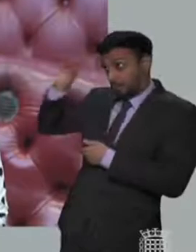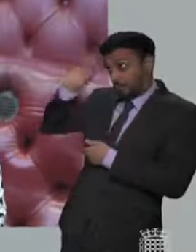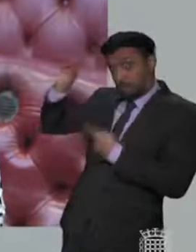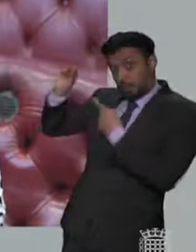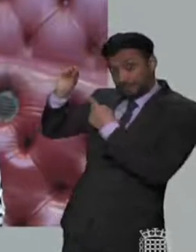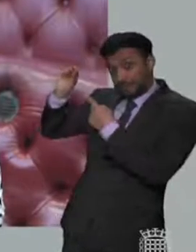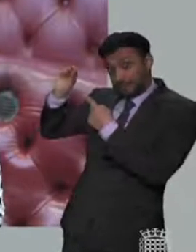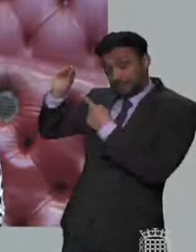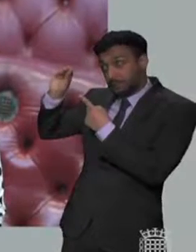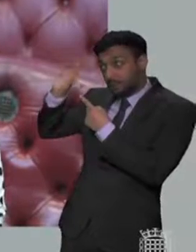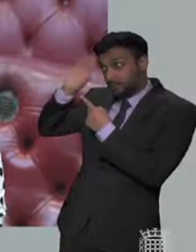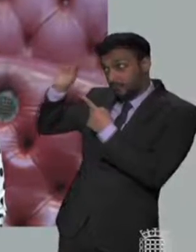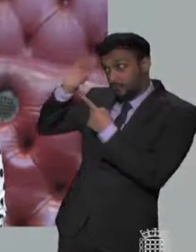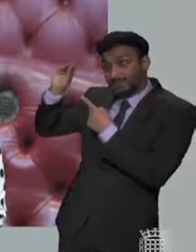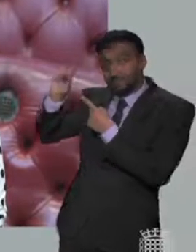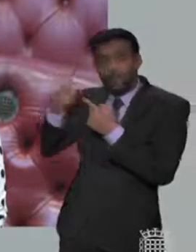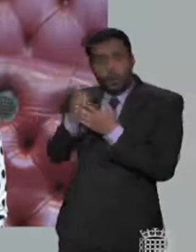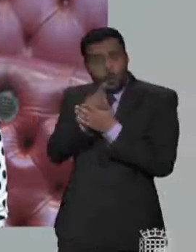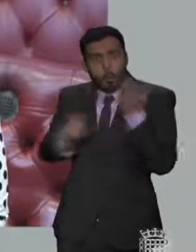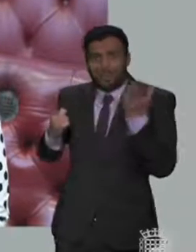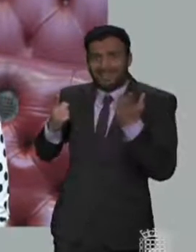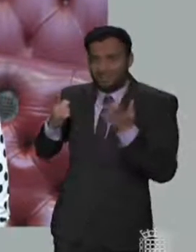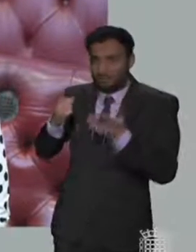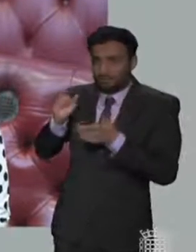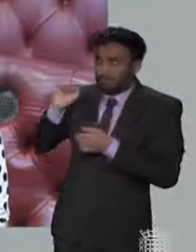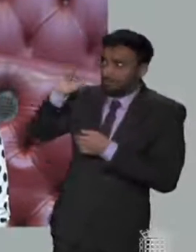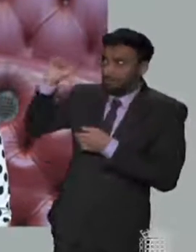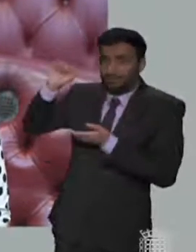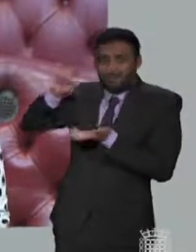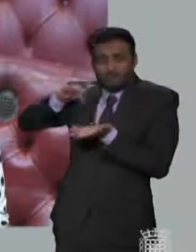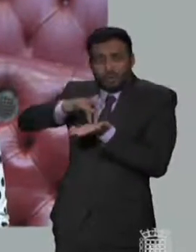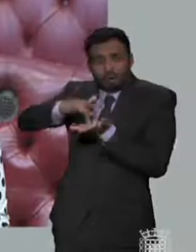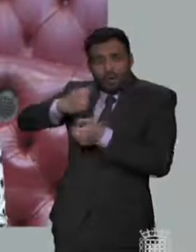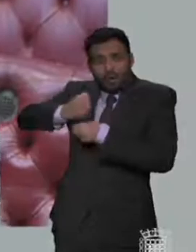beyond central government departments to other parts of public service so will it for example